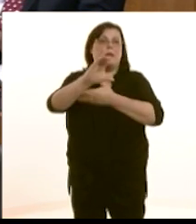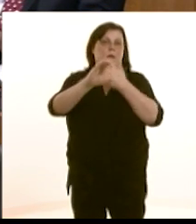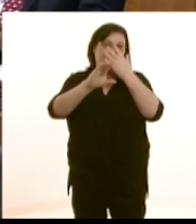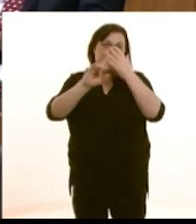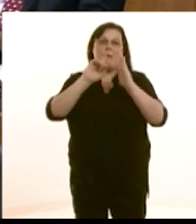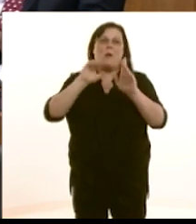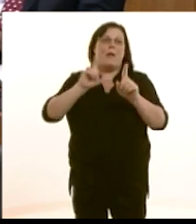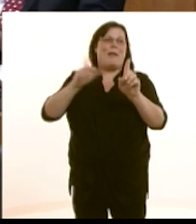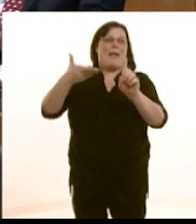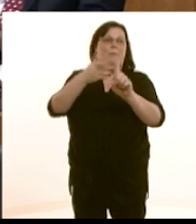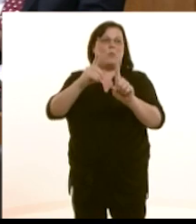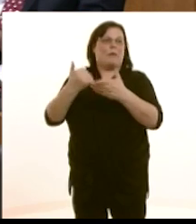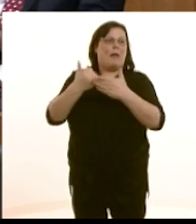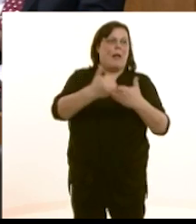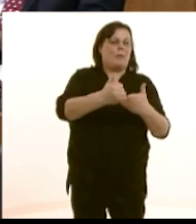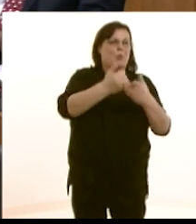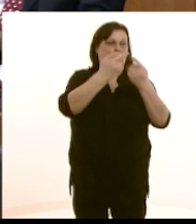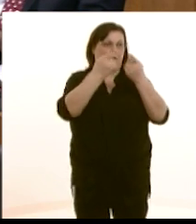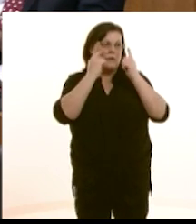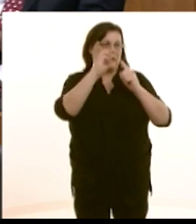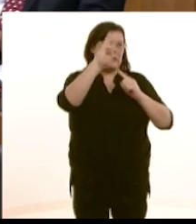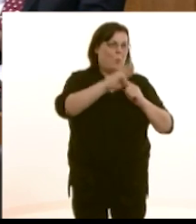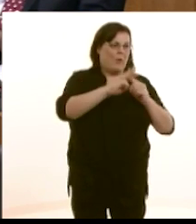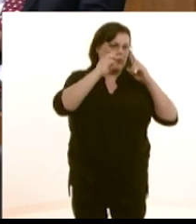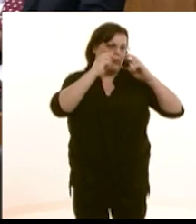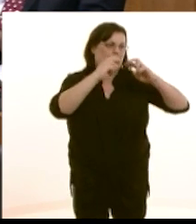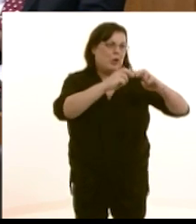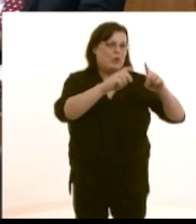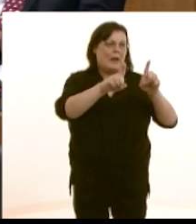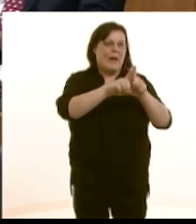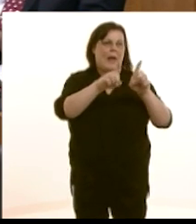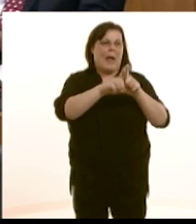research capacity and to ensure greater future competitive grant capture, SÍr Cymru and